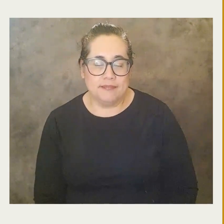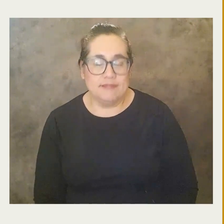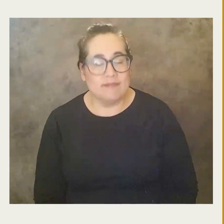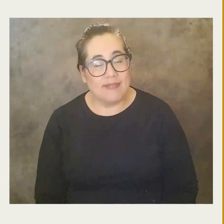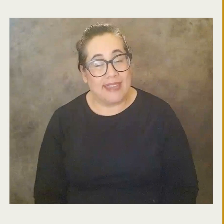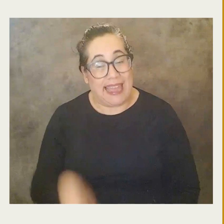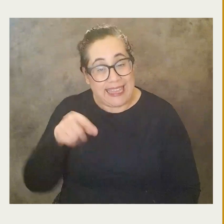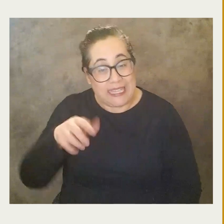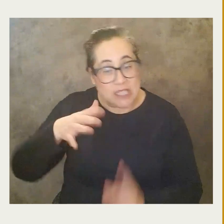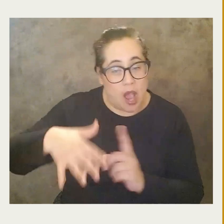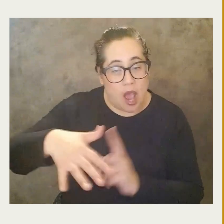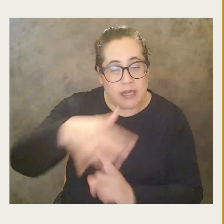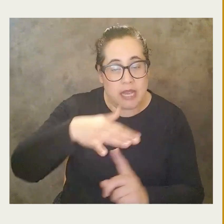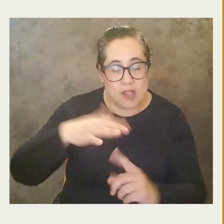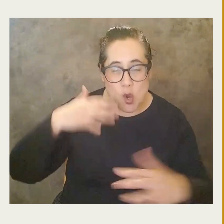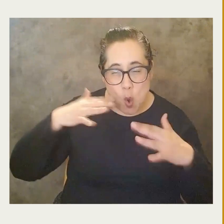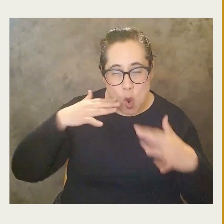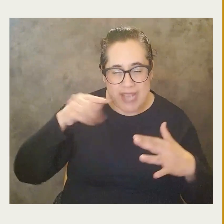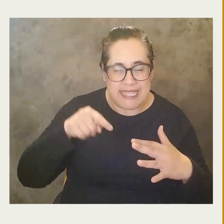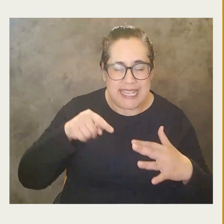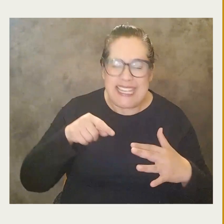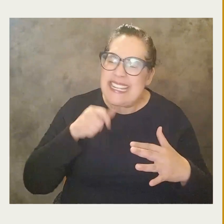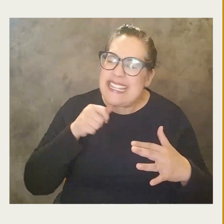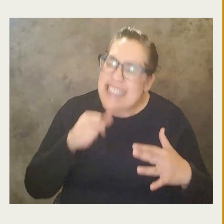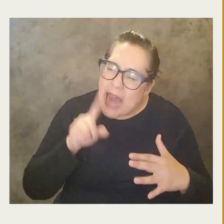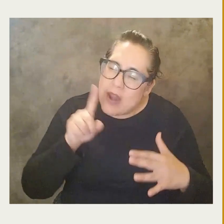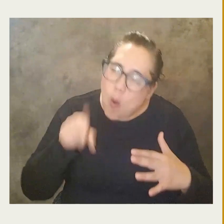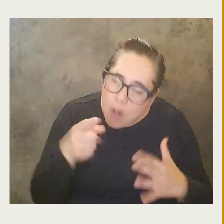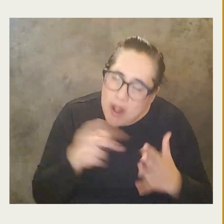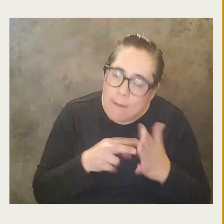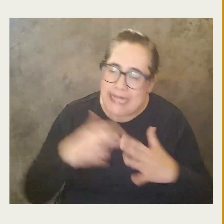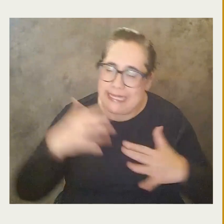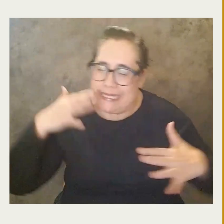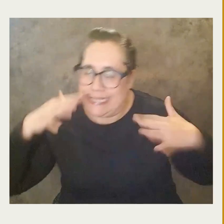In this context, noise does not only refer to sound.